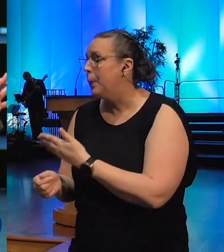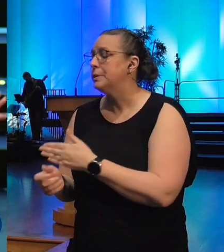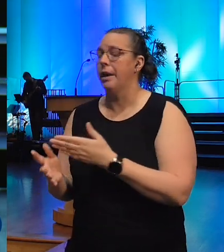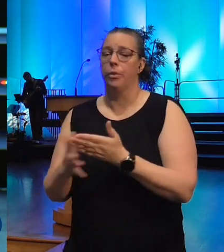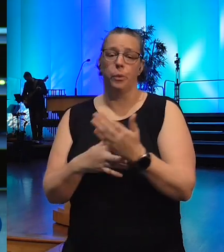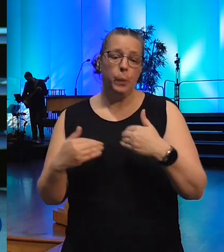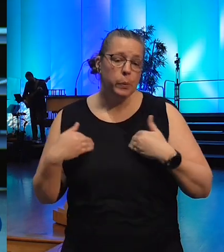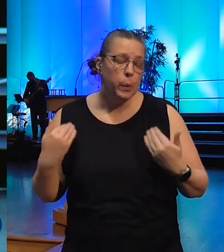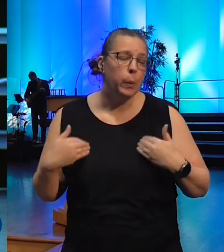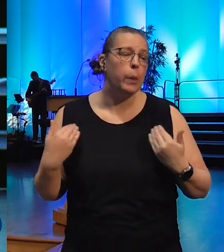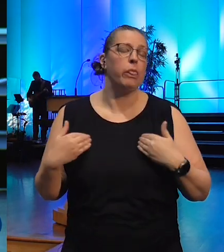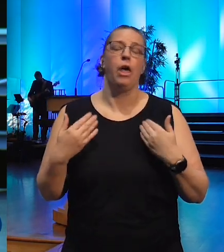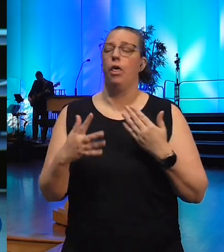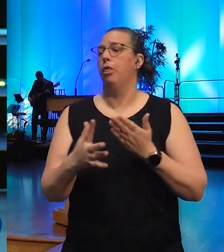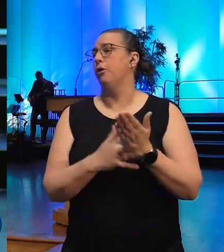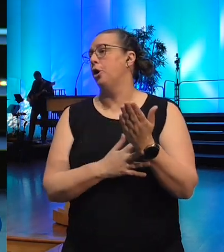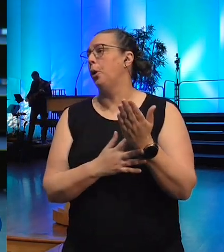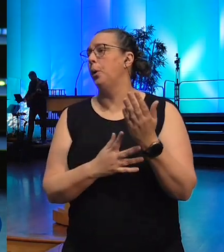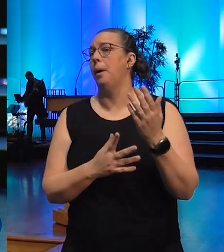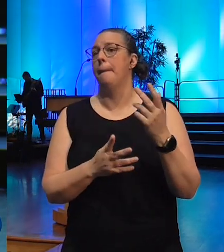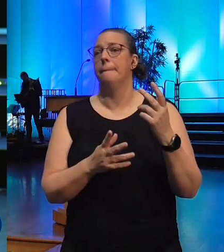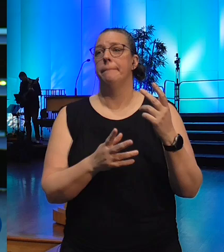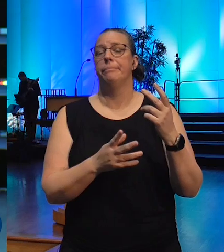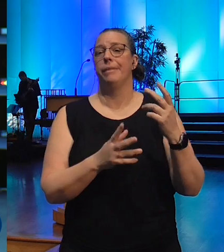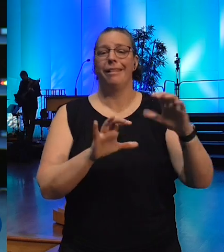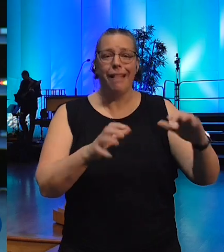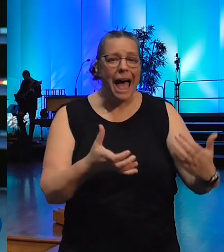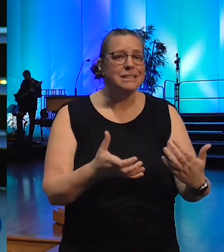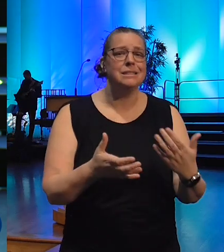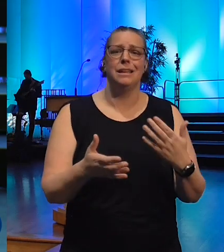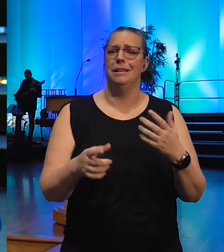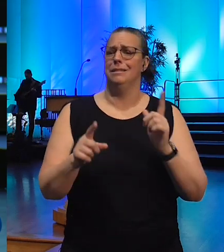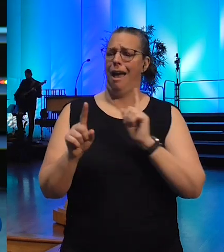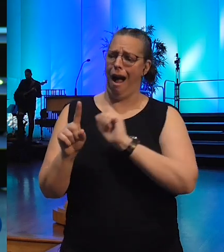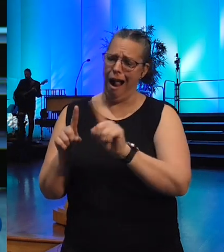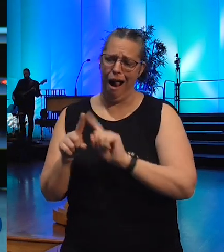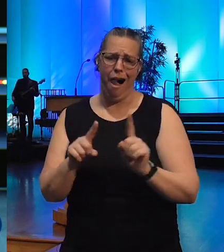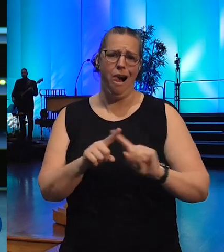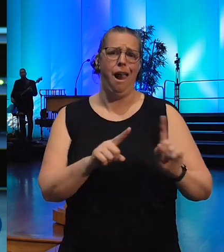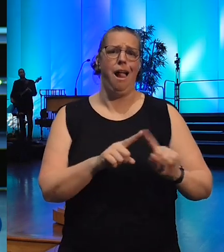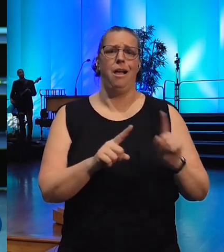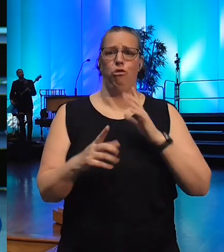youth programs we create the wonderful programs and classes uh the Sunday Services I'm so grateful